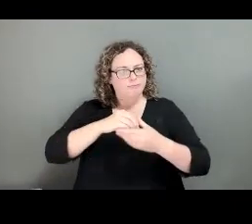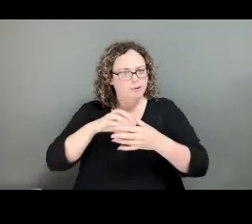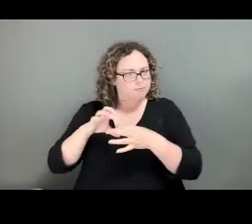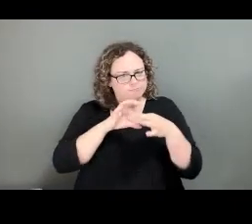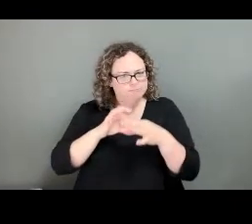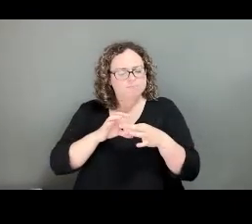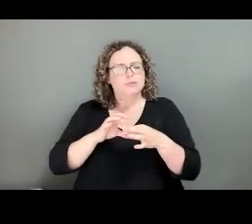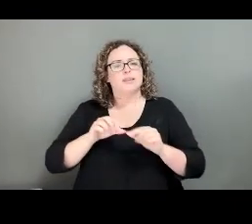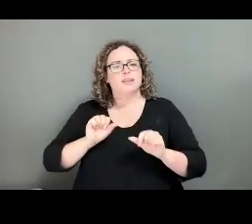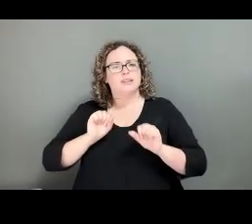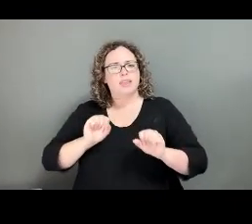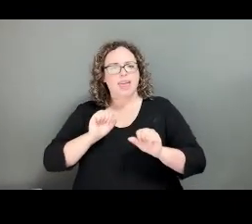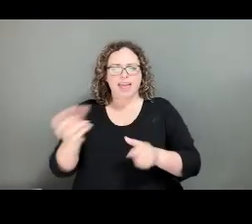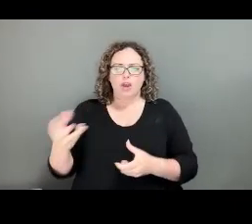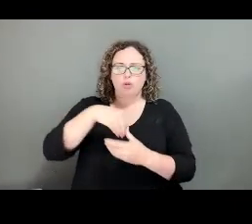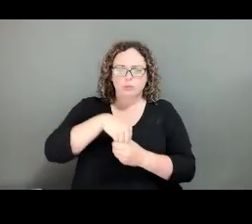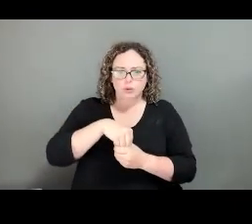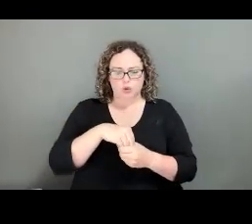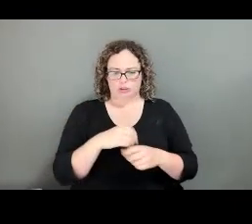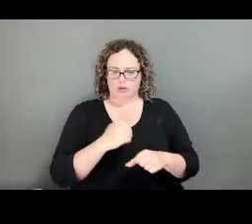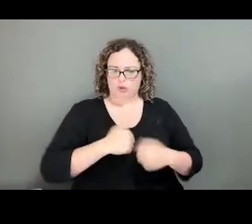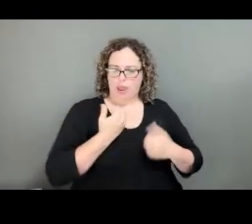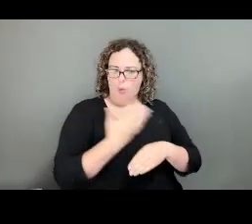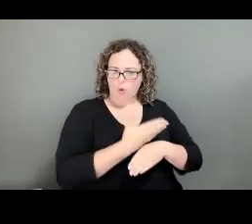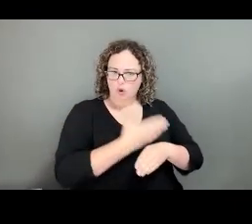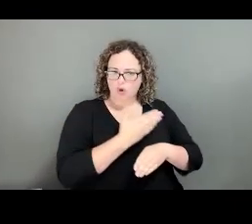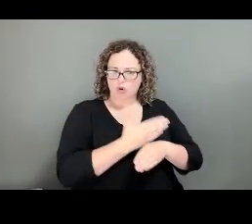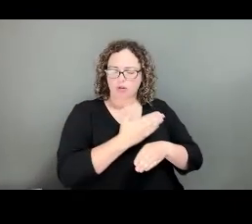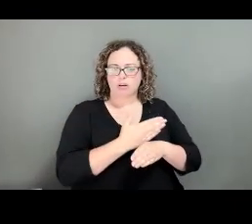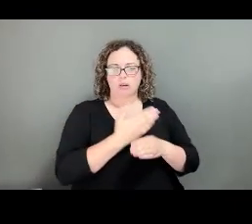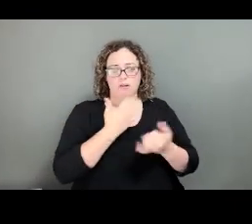make to access work, and I think to all of our lives in general.